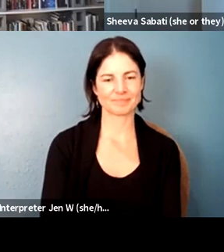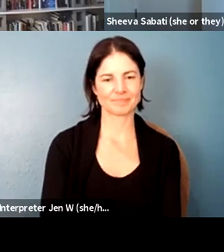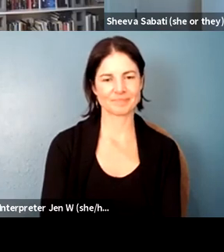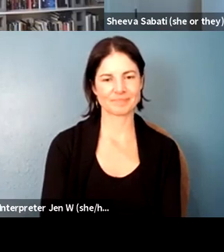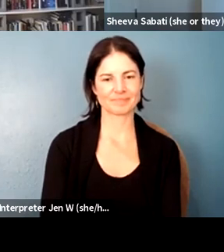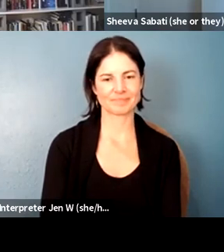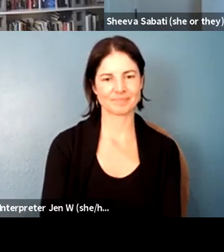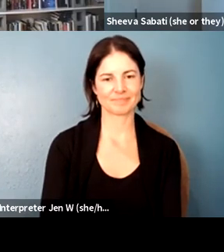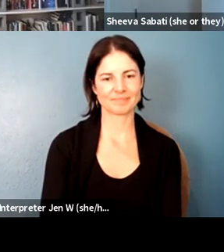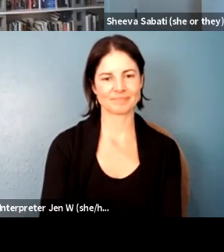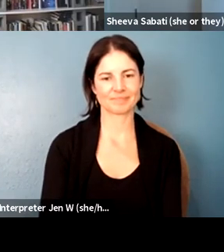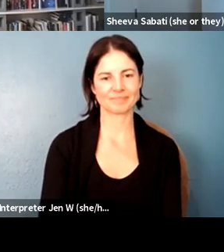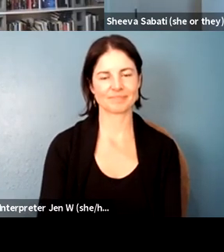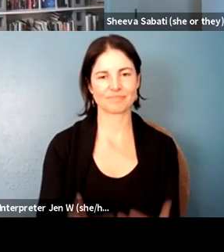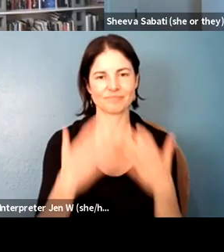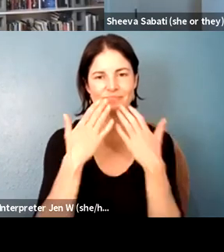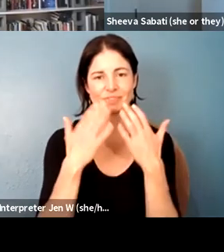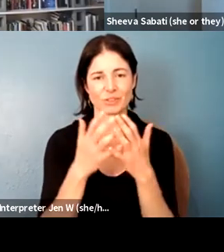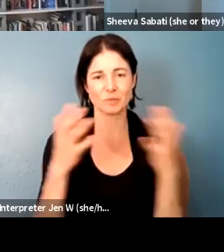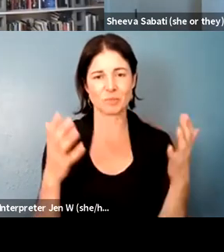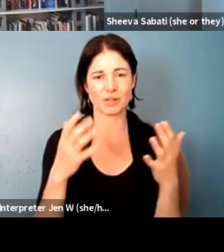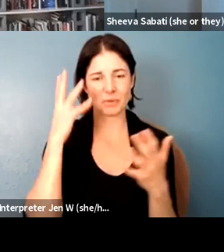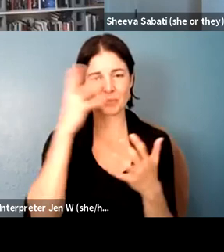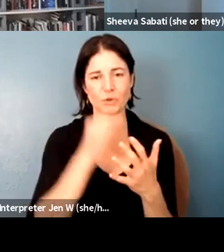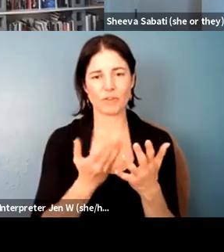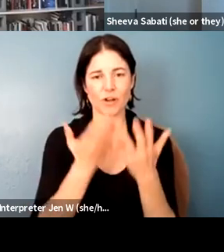thank you so much for all these beautiful offerings. I guess I